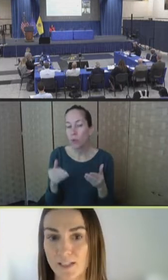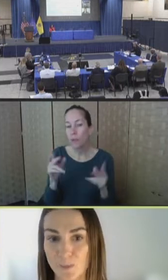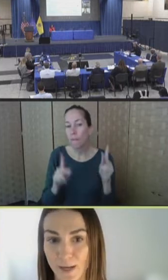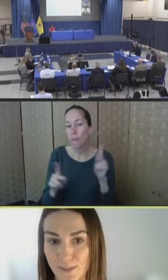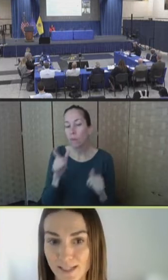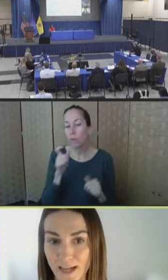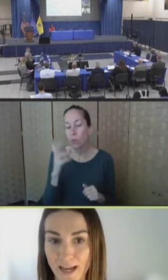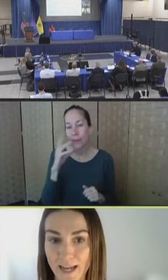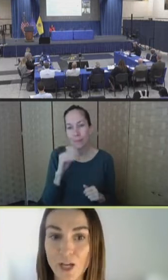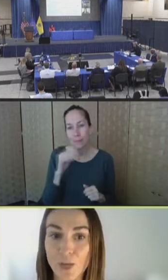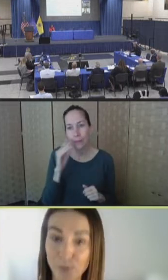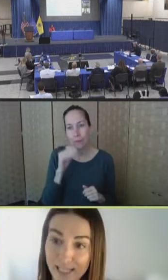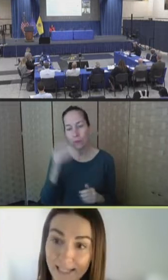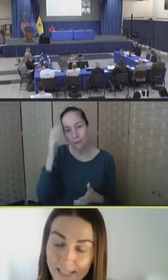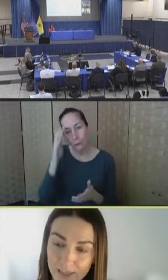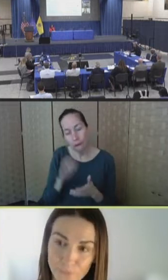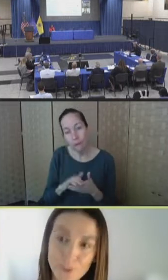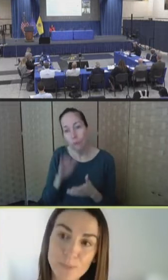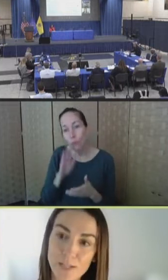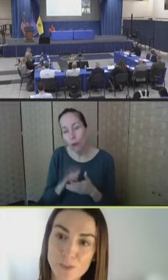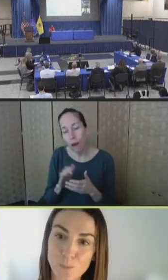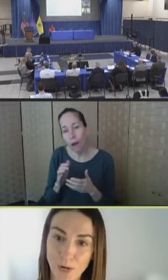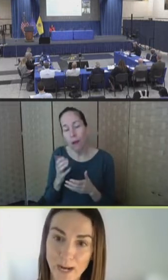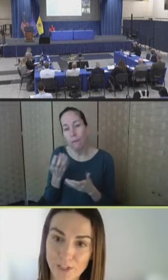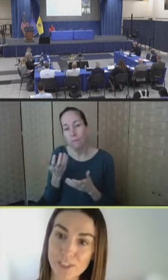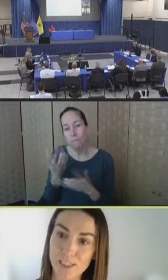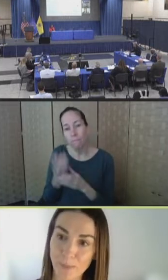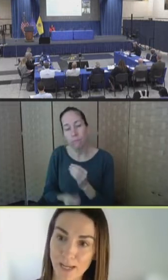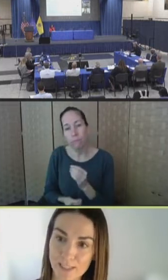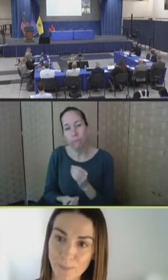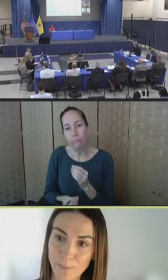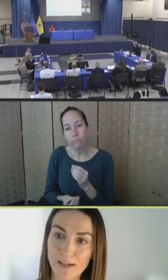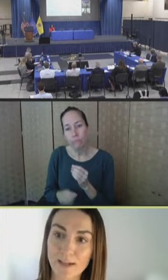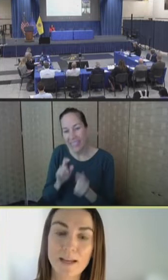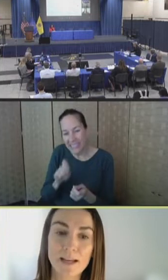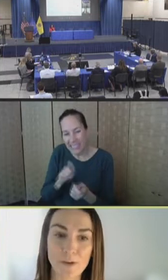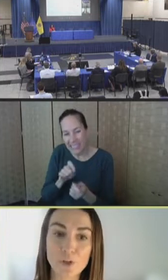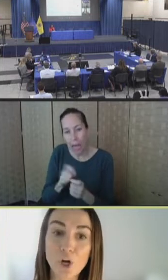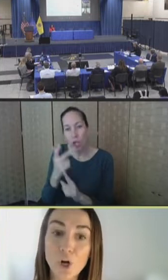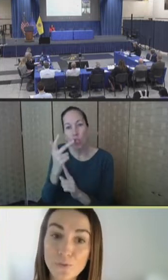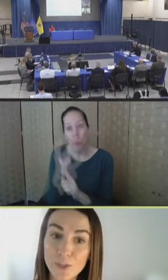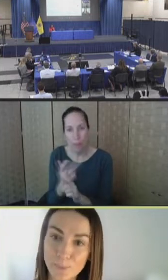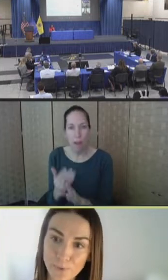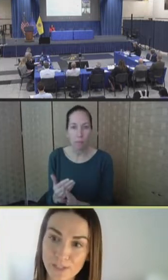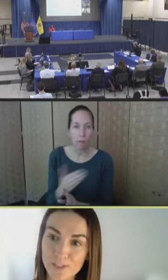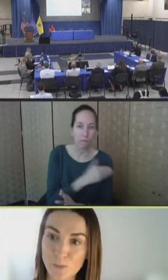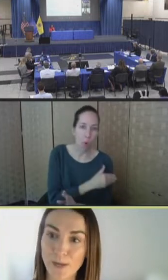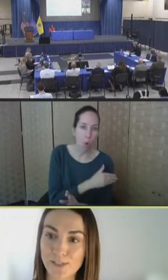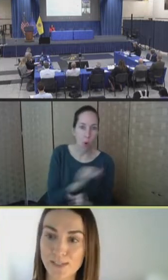a spouse die precisely three months prior to the pandemic. Now, the COVID-bereaved spouses